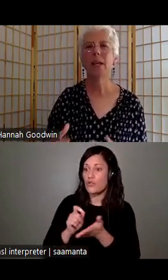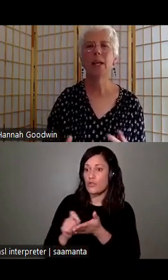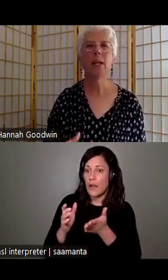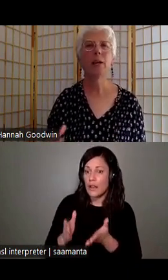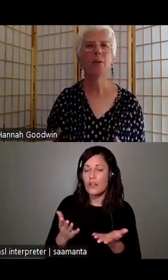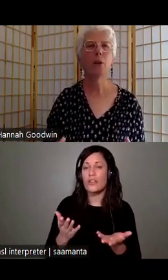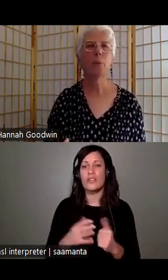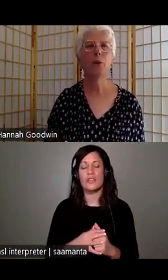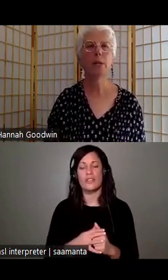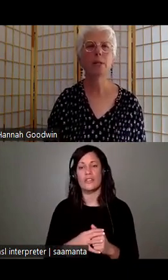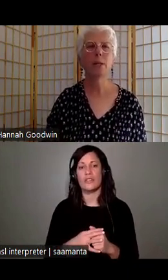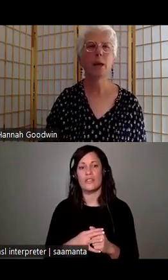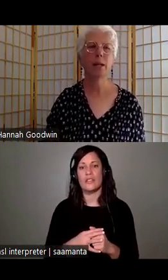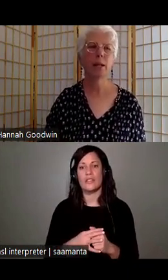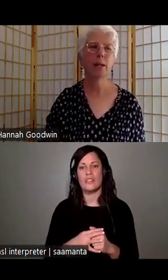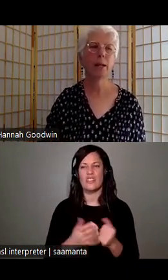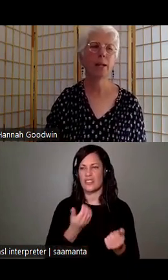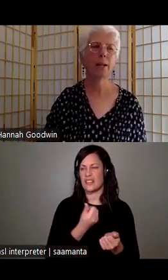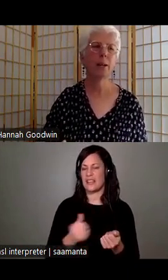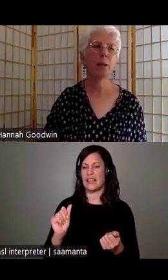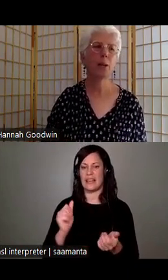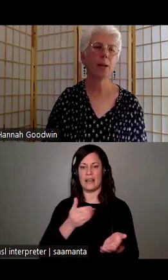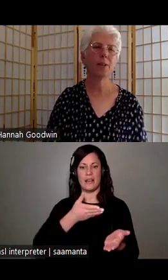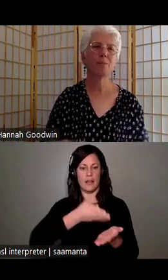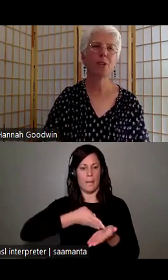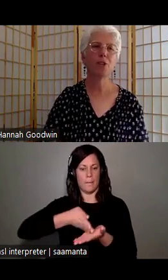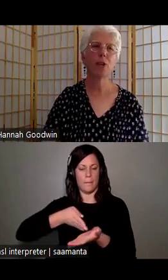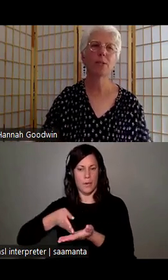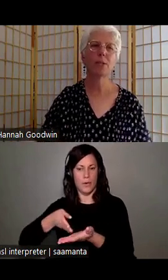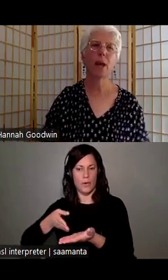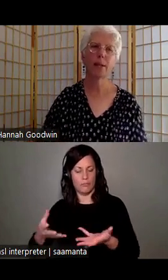any kind of components that address that relationship